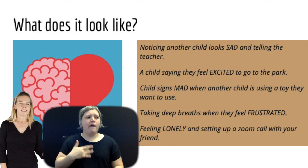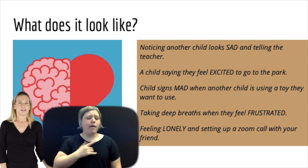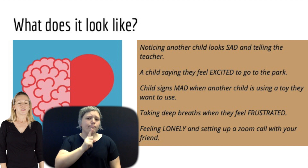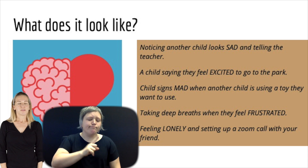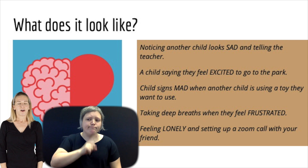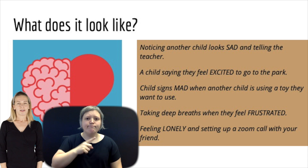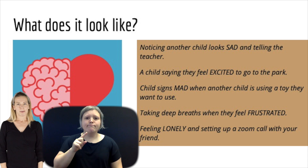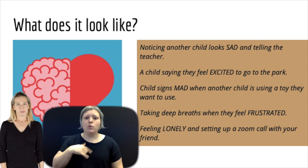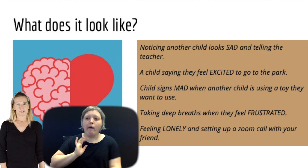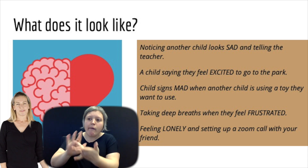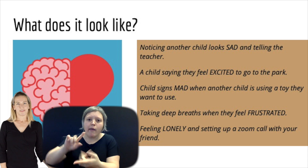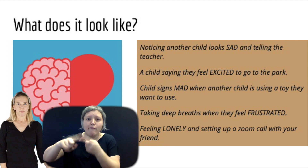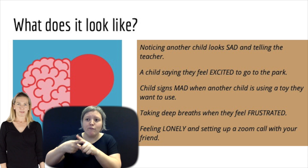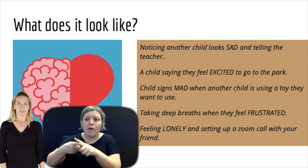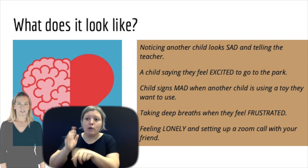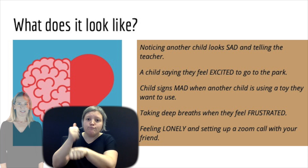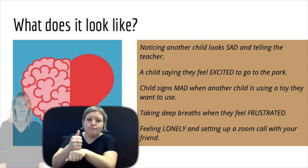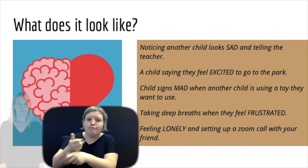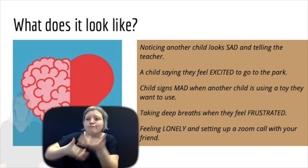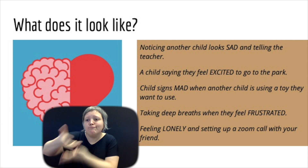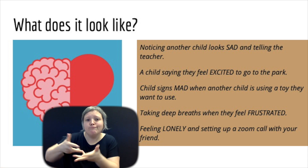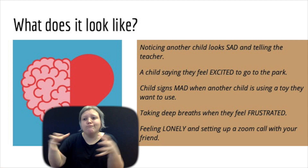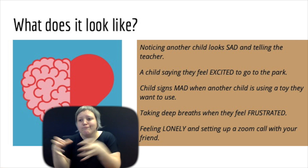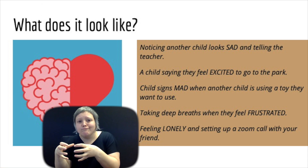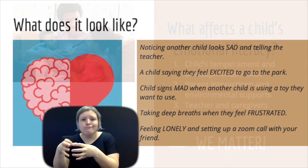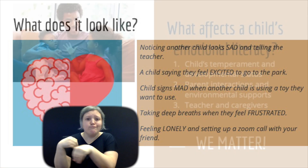So, those are all examples of emotional literacy.